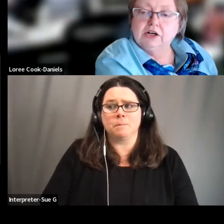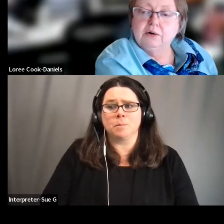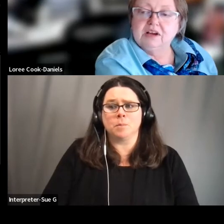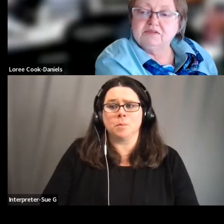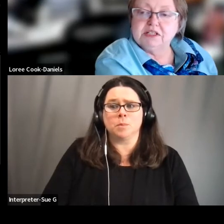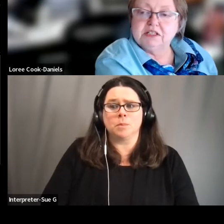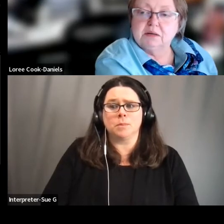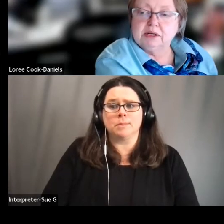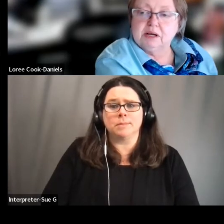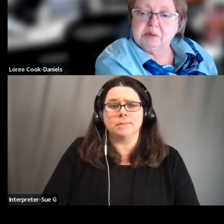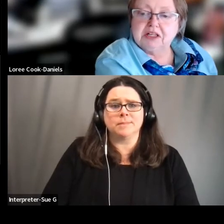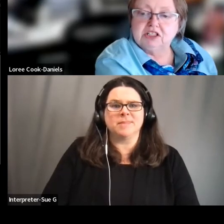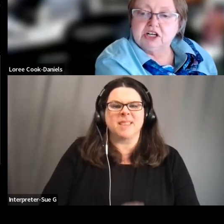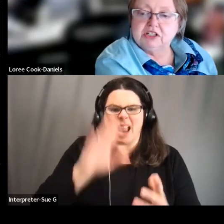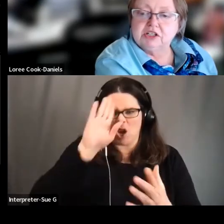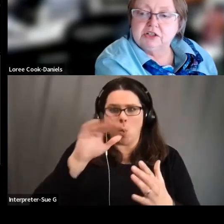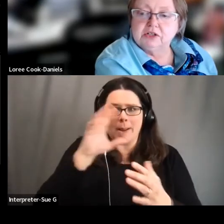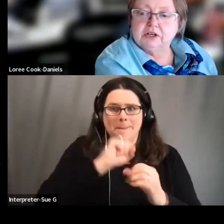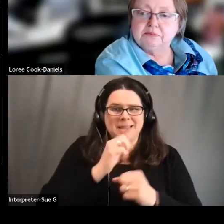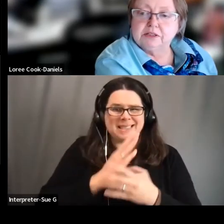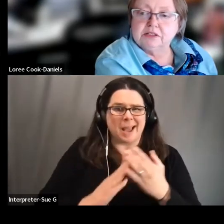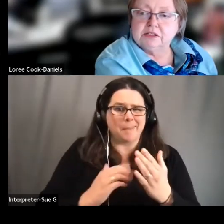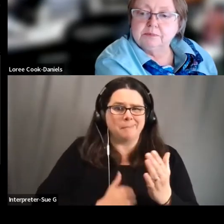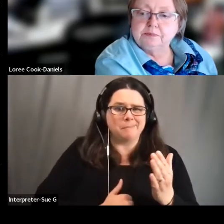I know I've missed some and I apologize to those I've missed.